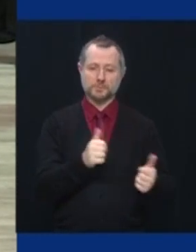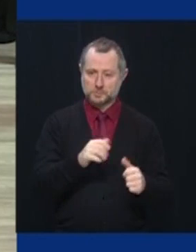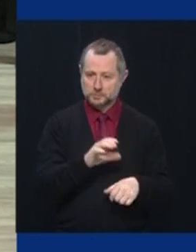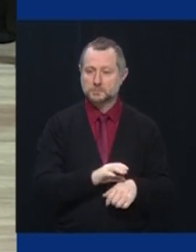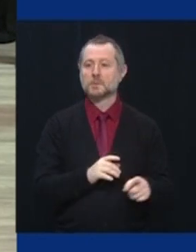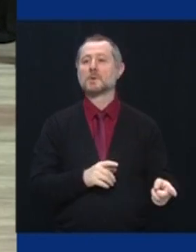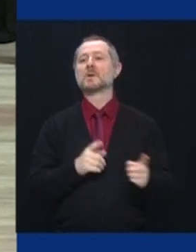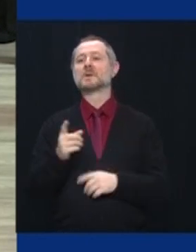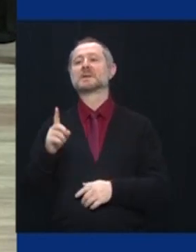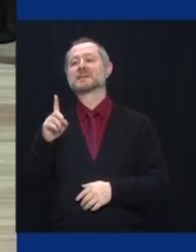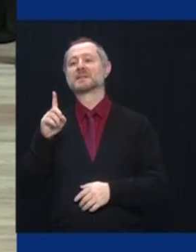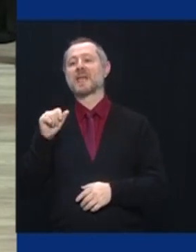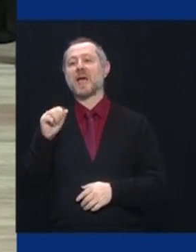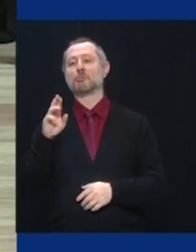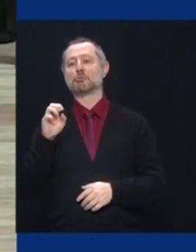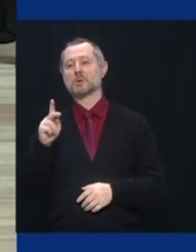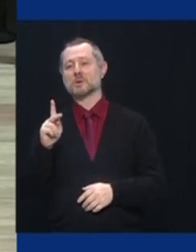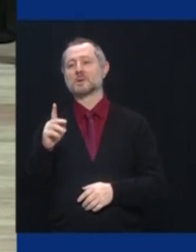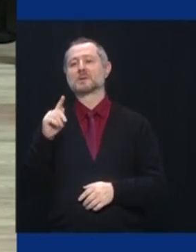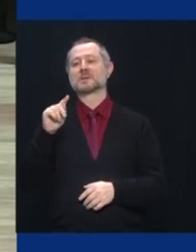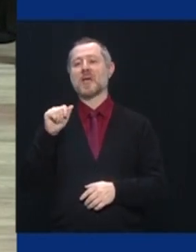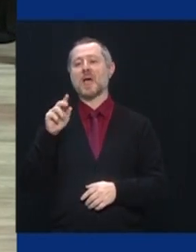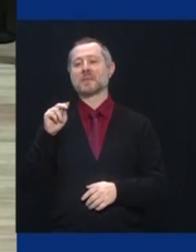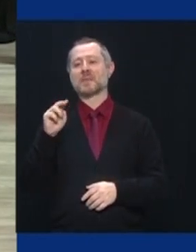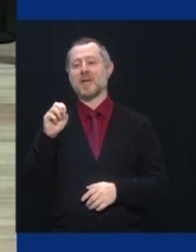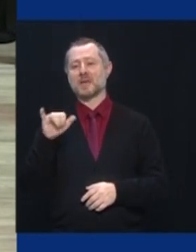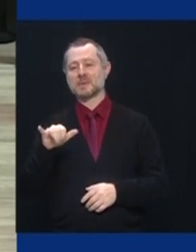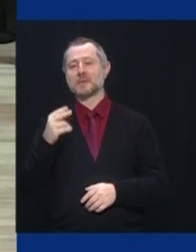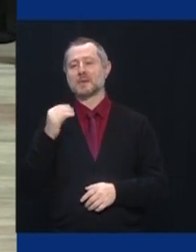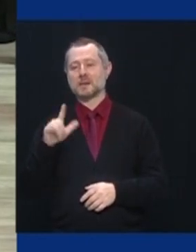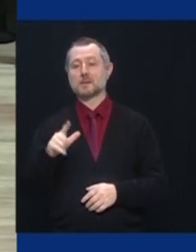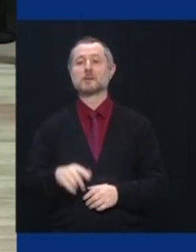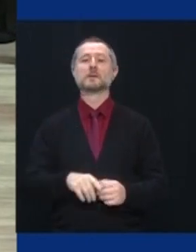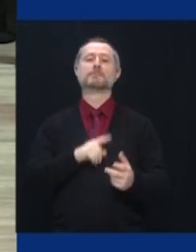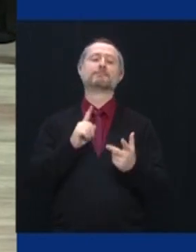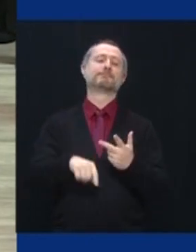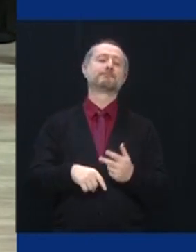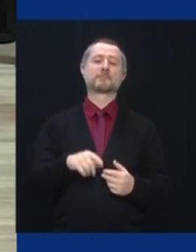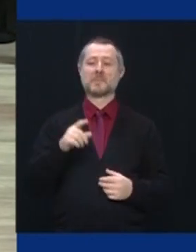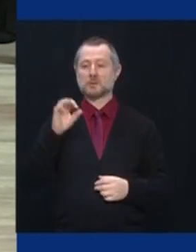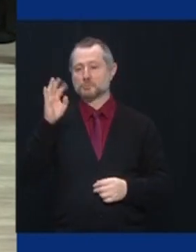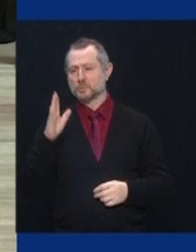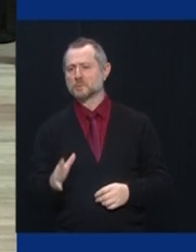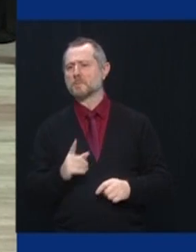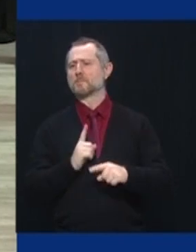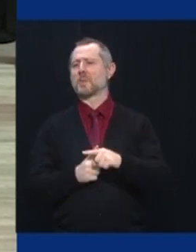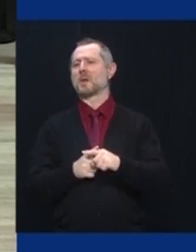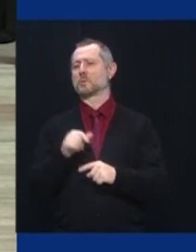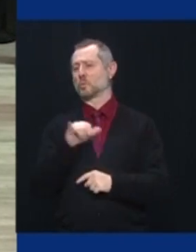CHURCH OF GOD AND CHRIST. PASTOR ROBERTSON. PASTOR OF THE SOUTHERN